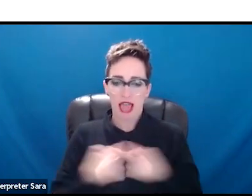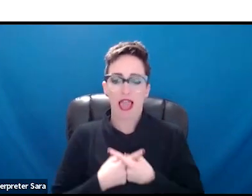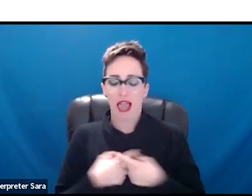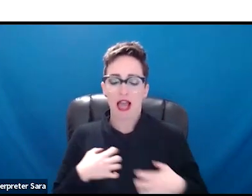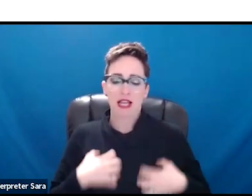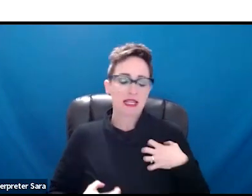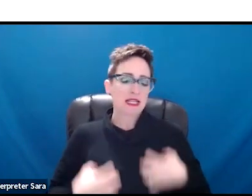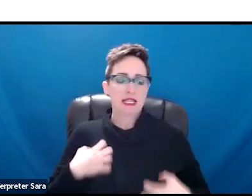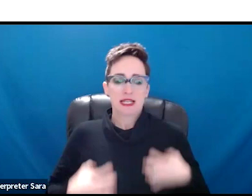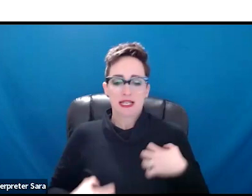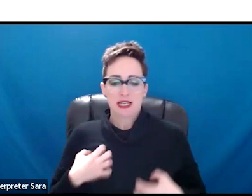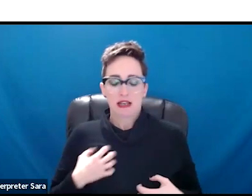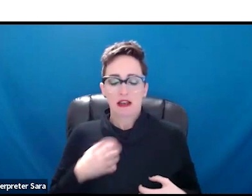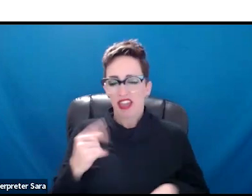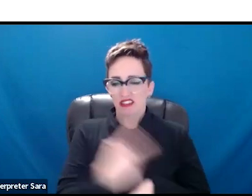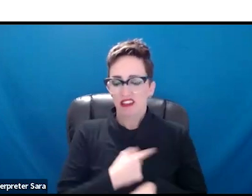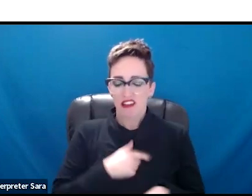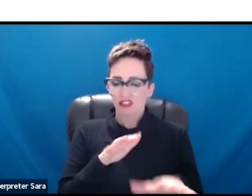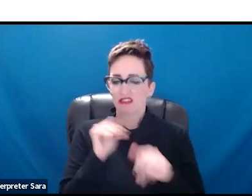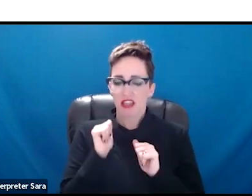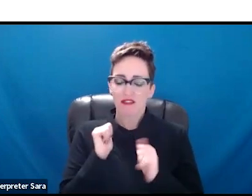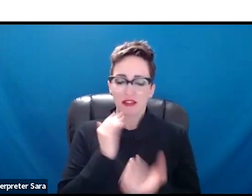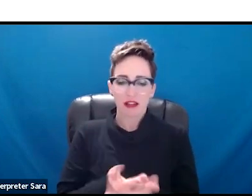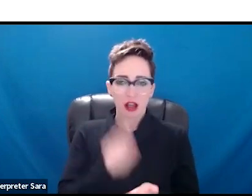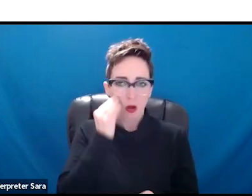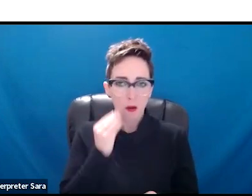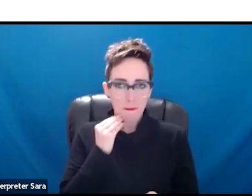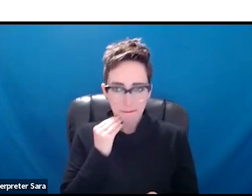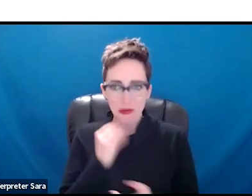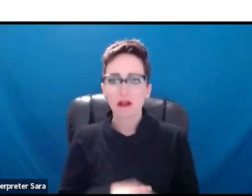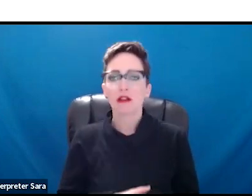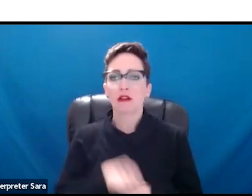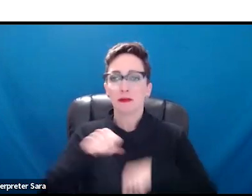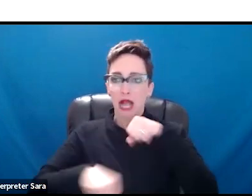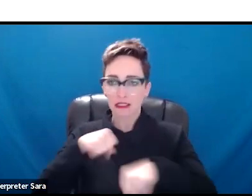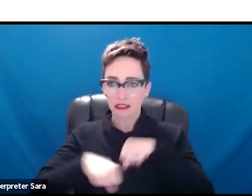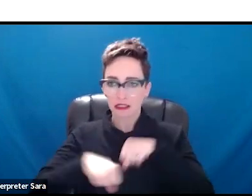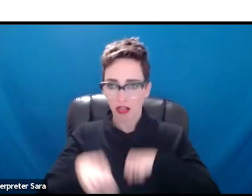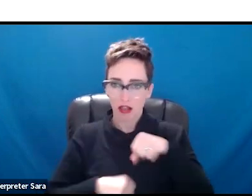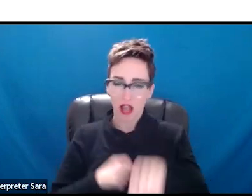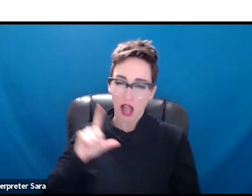I just left, went home, got on my bike and rode, imagining riding